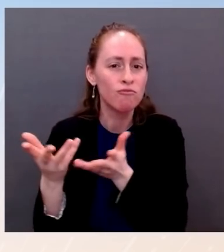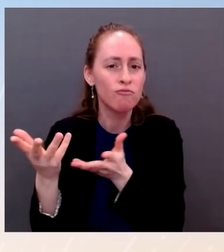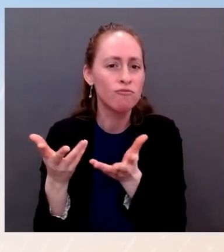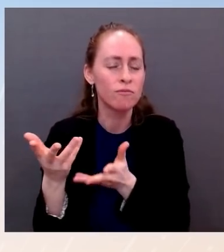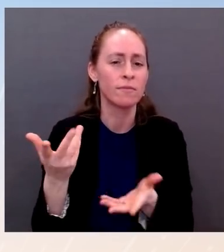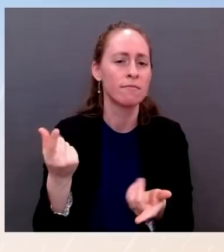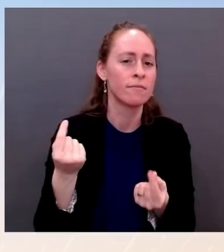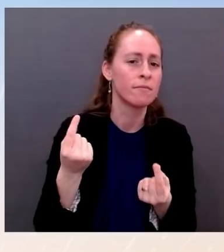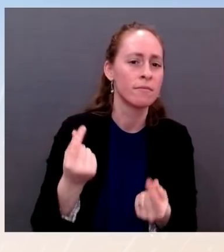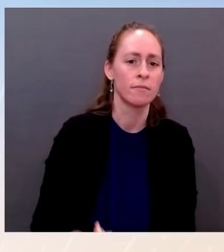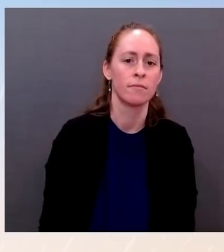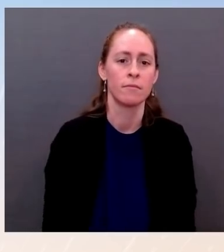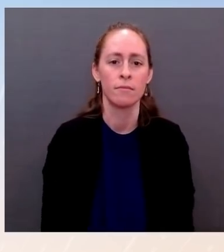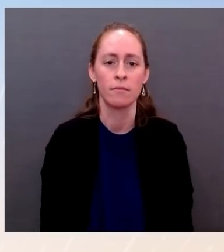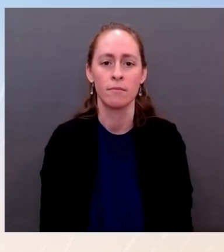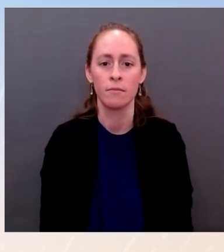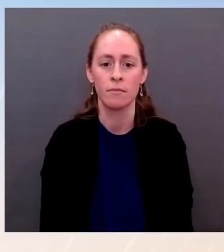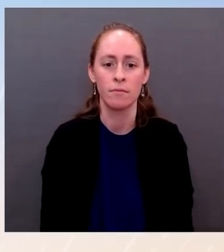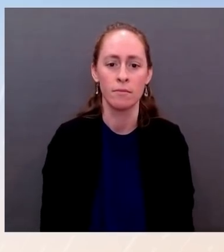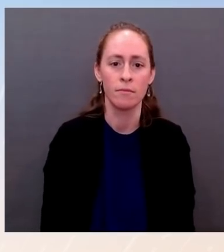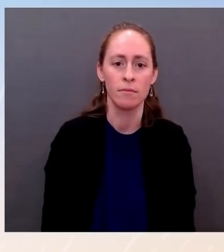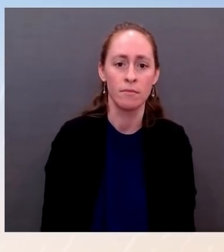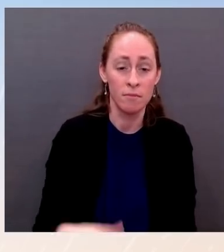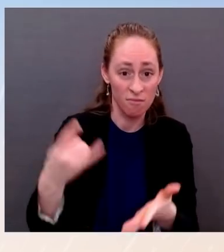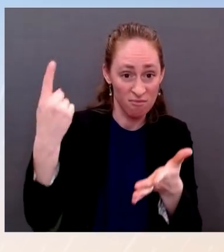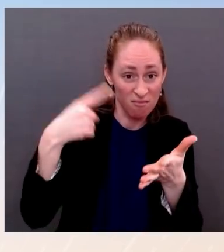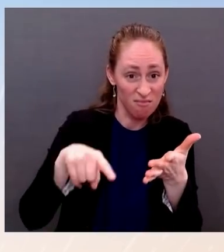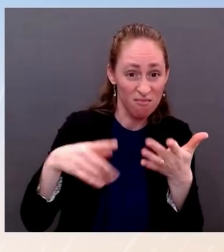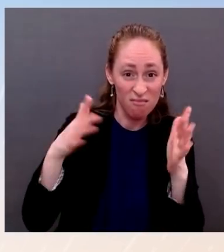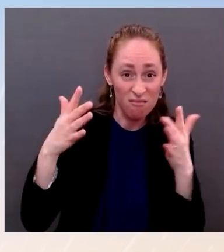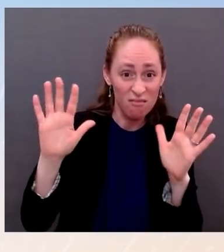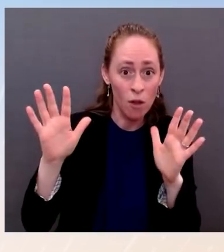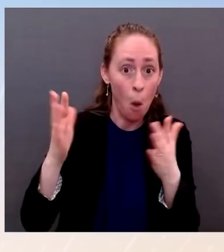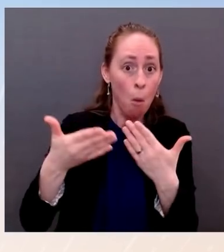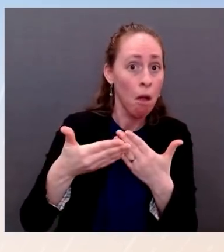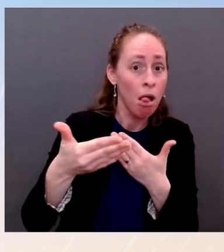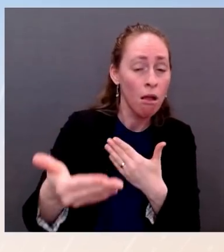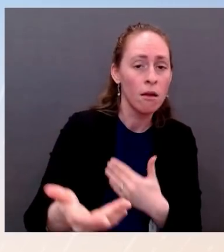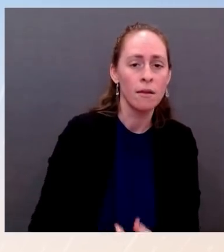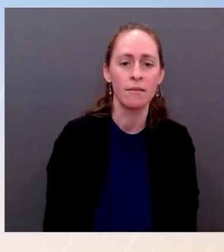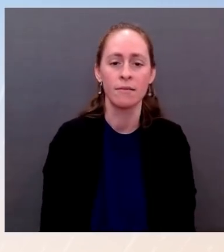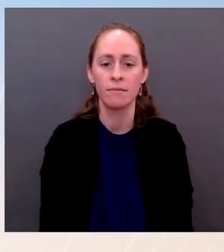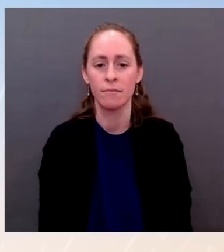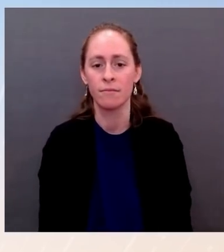Ms. Psaki: Well, what I can tell you is that the interview process for any president typically happens very late in the process.